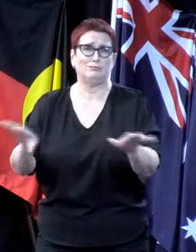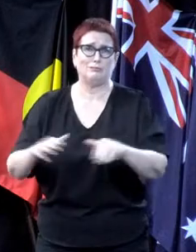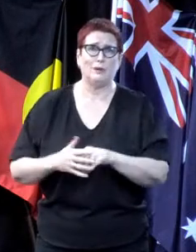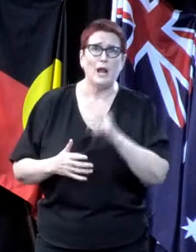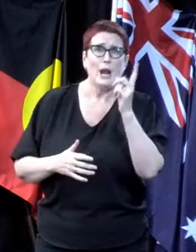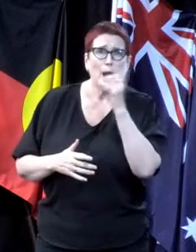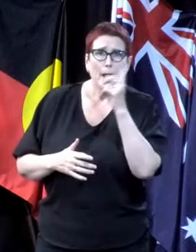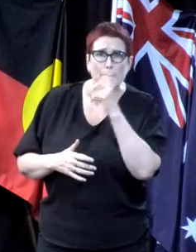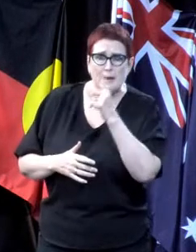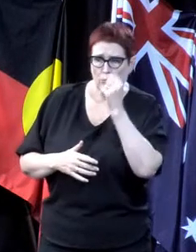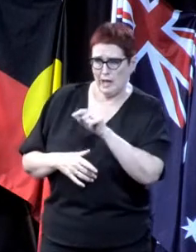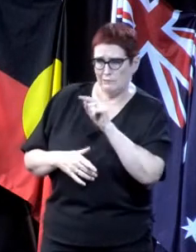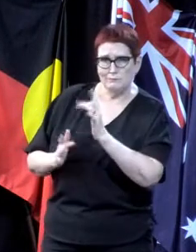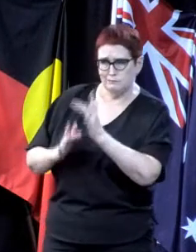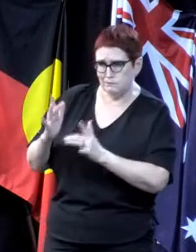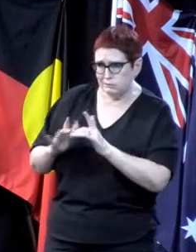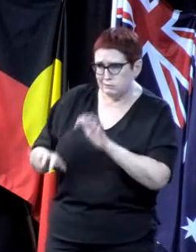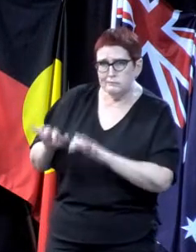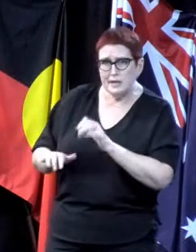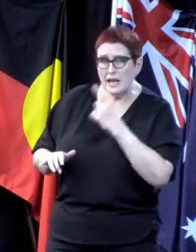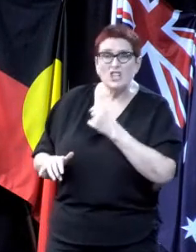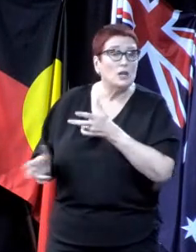don't have to even acknowledge that they are listening to or watching.